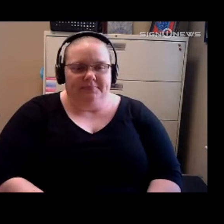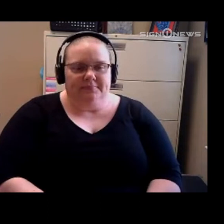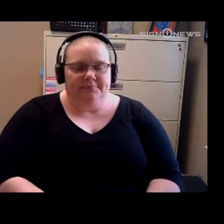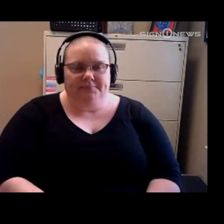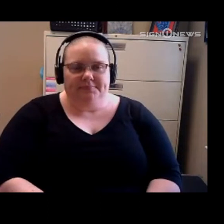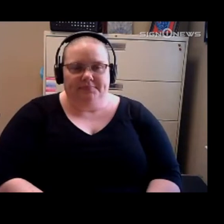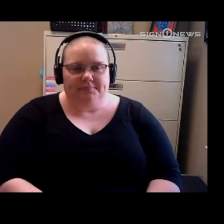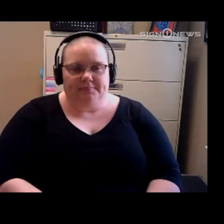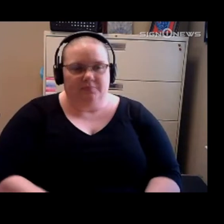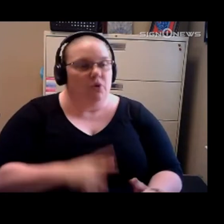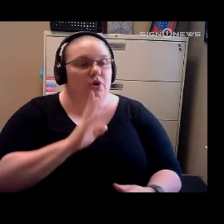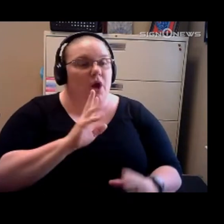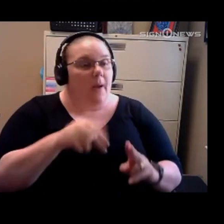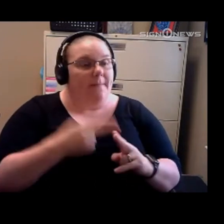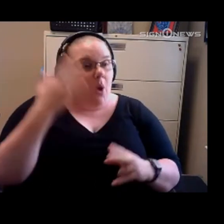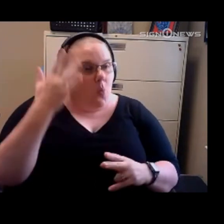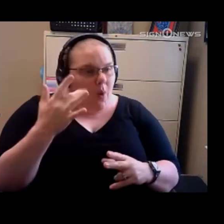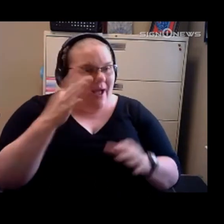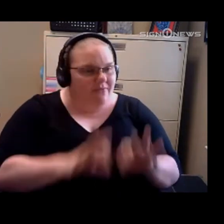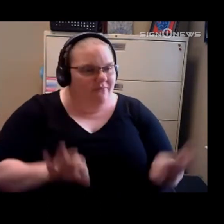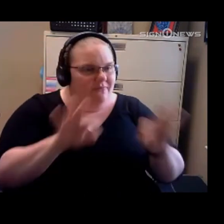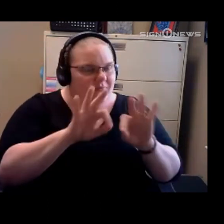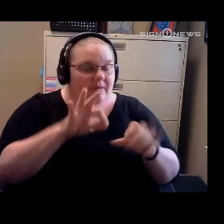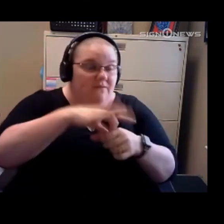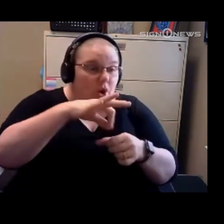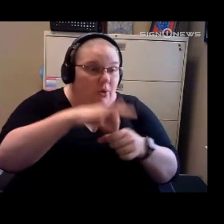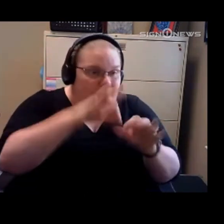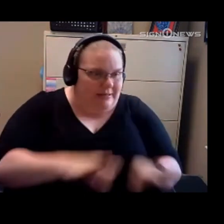or talk about why voting is important to you again we didn't hear from everybody about that